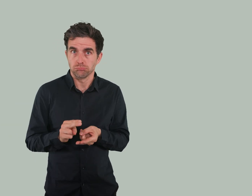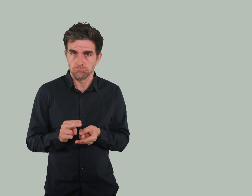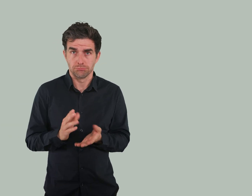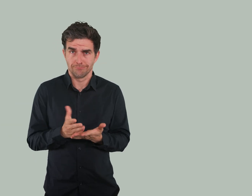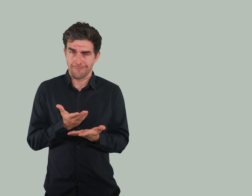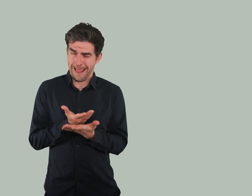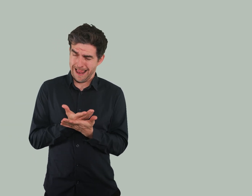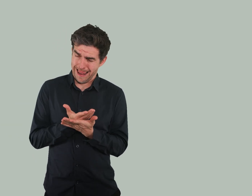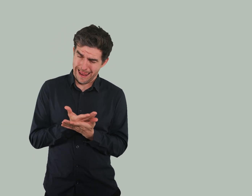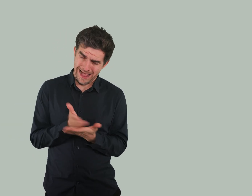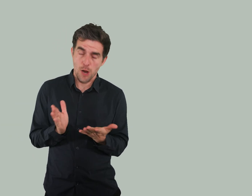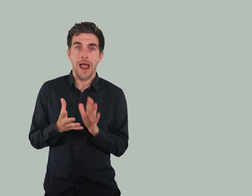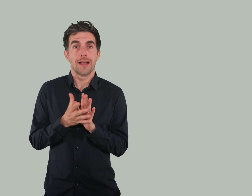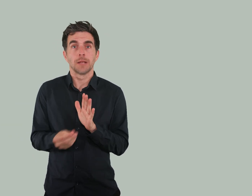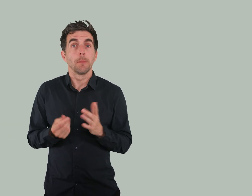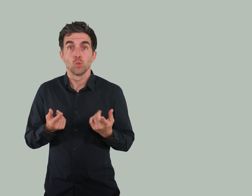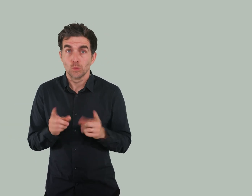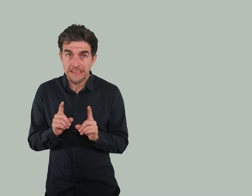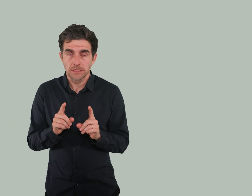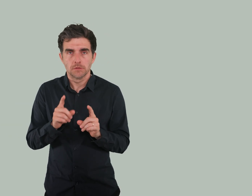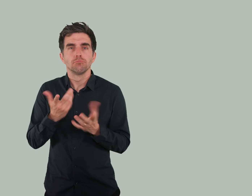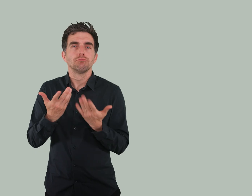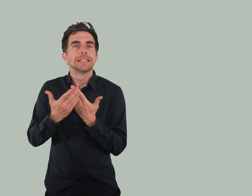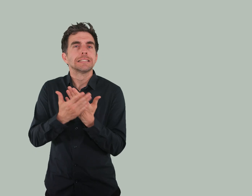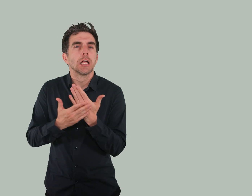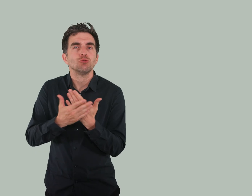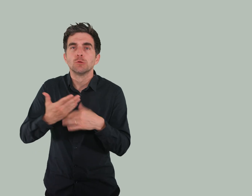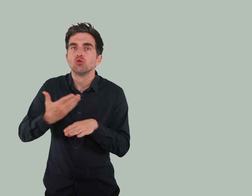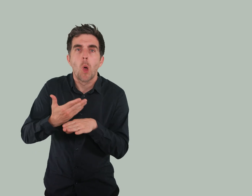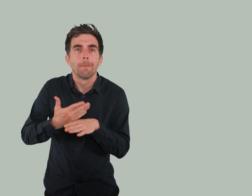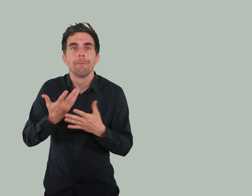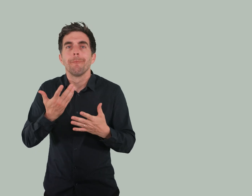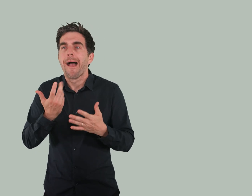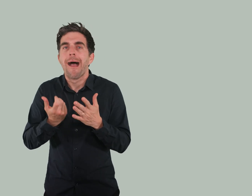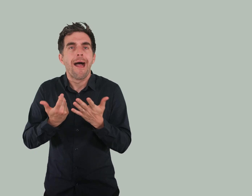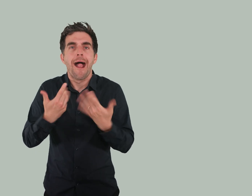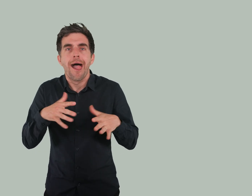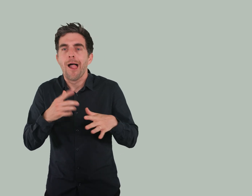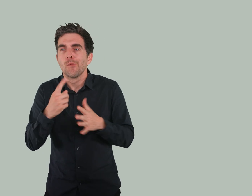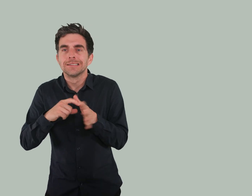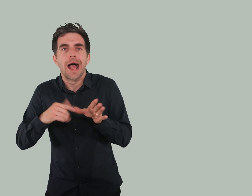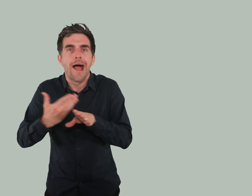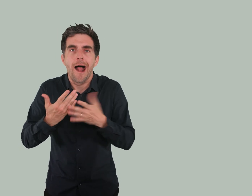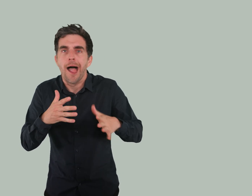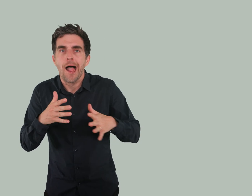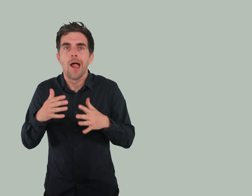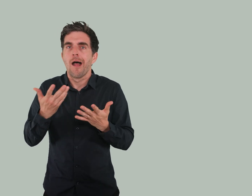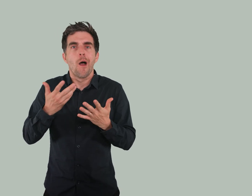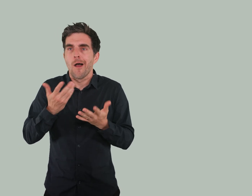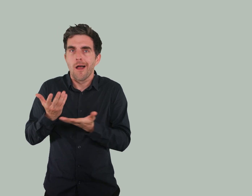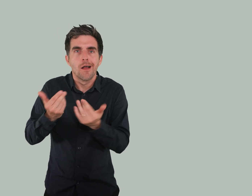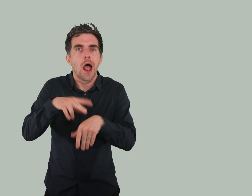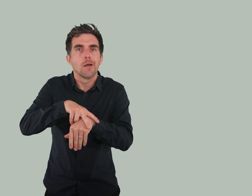The clearest examples are the decline of the Saturday job